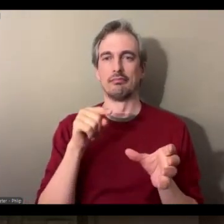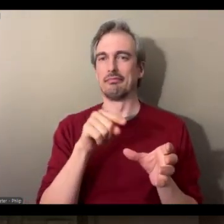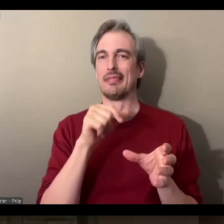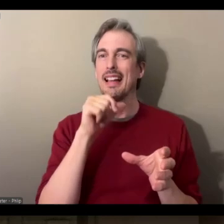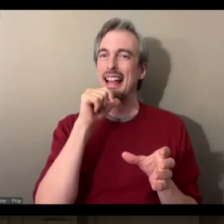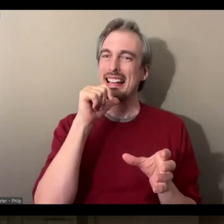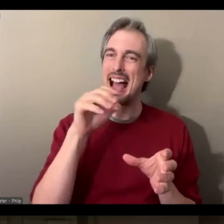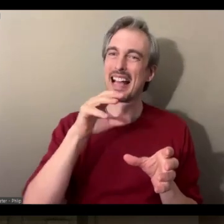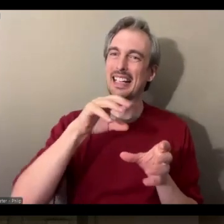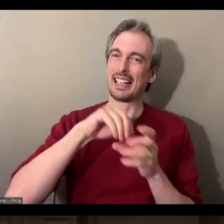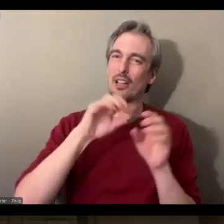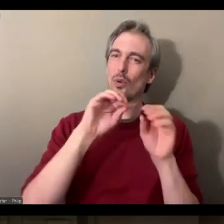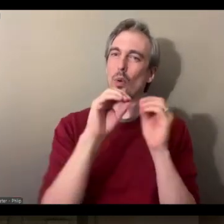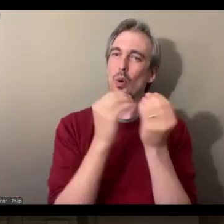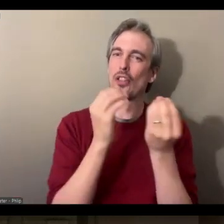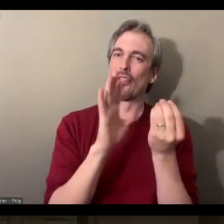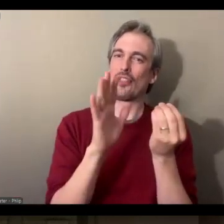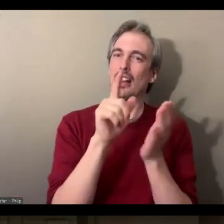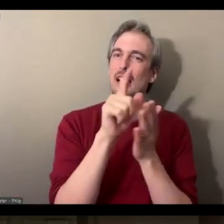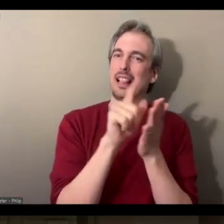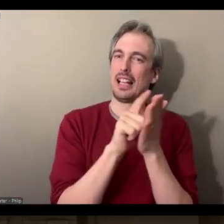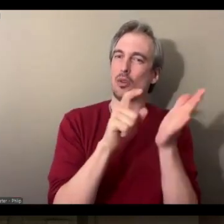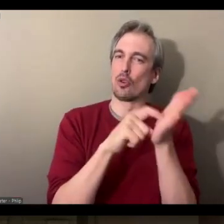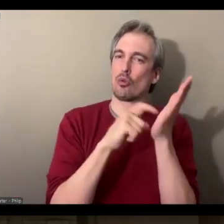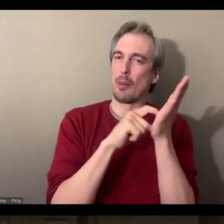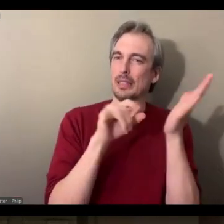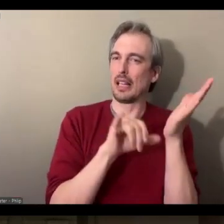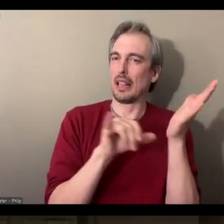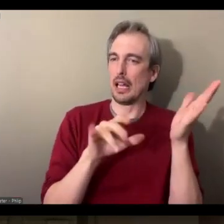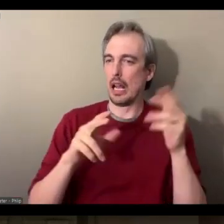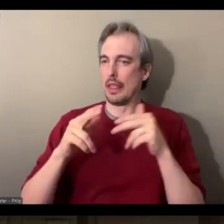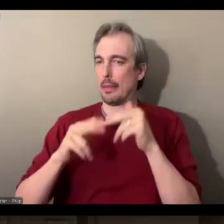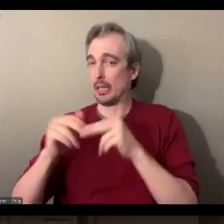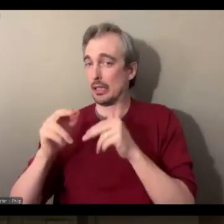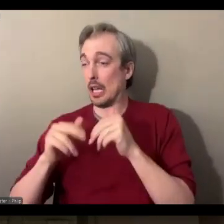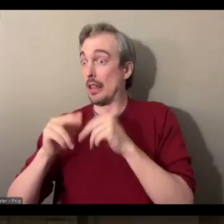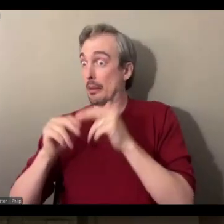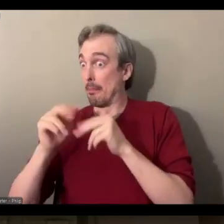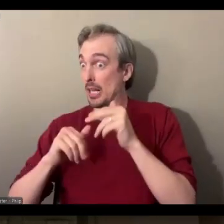same way it is for the physical stuff. That doesn't mean that we're not legally responsible